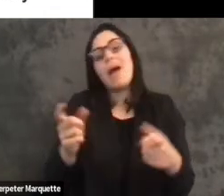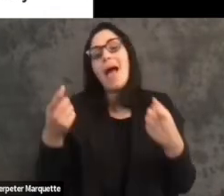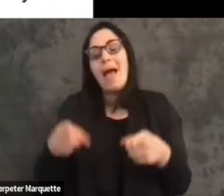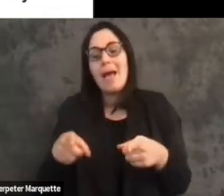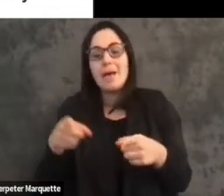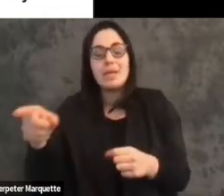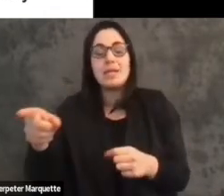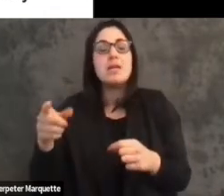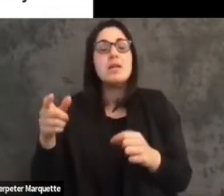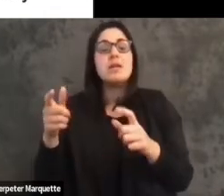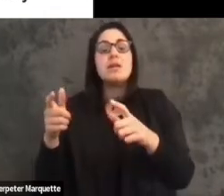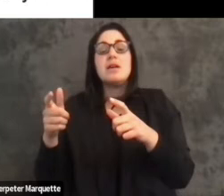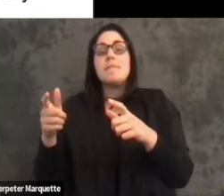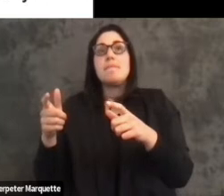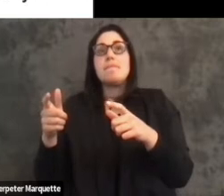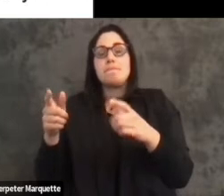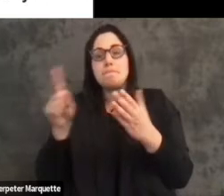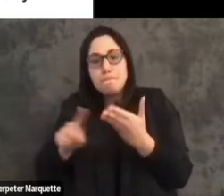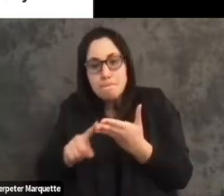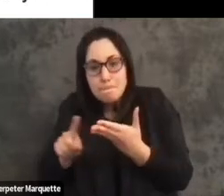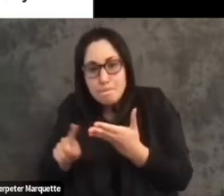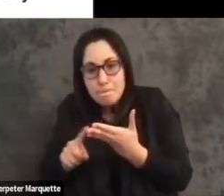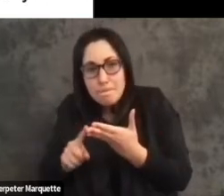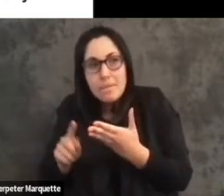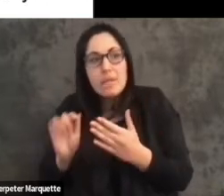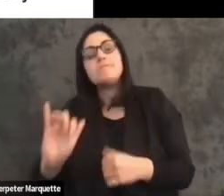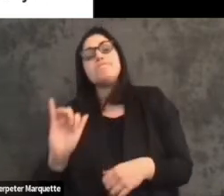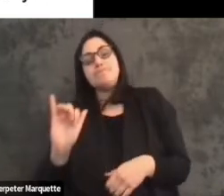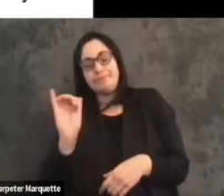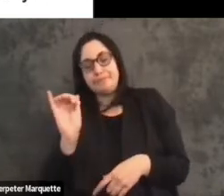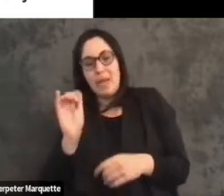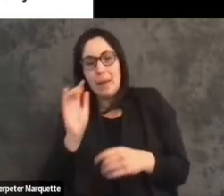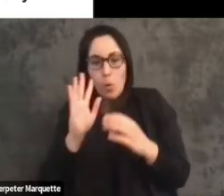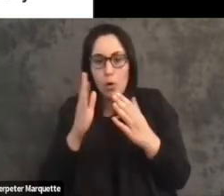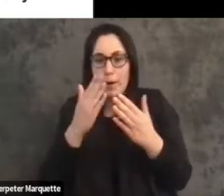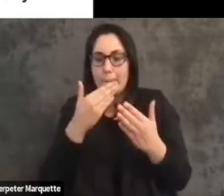we thought that the risk was similar between people with and without HIV, if they acquired